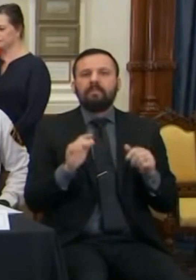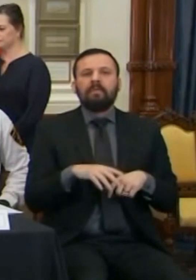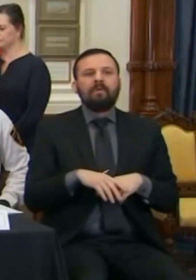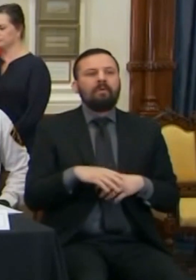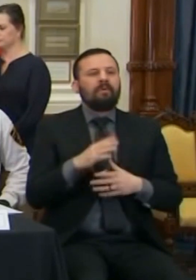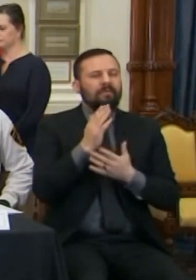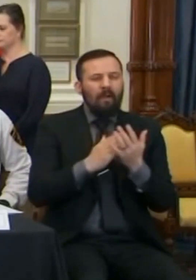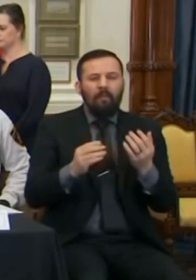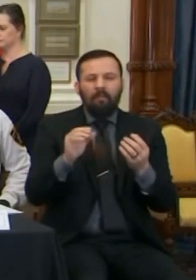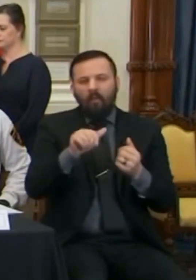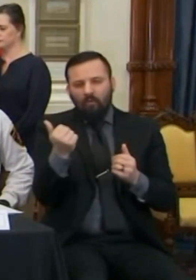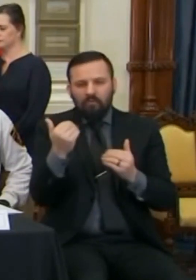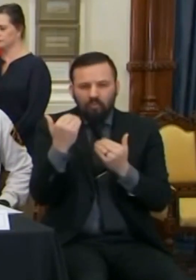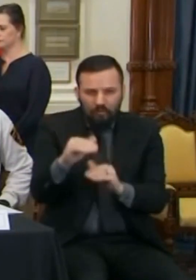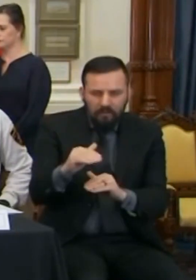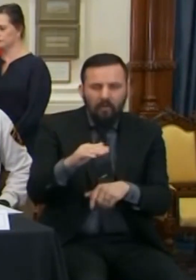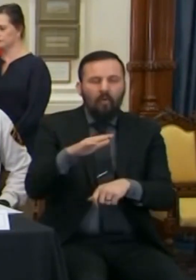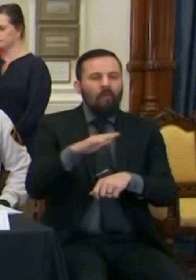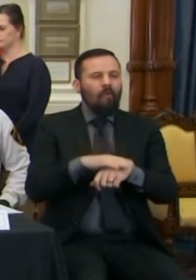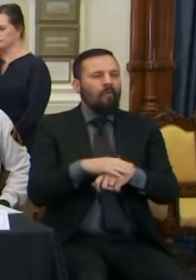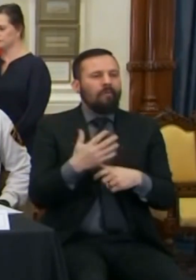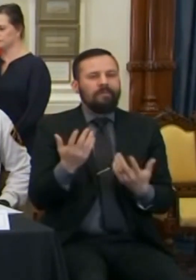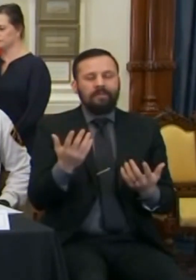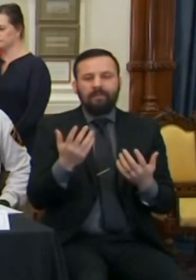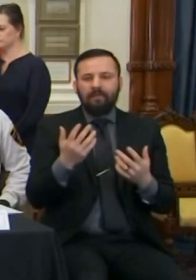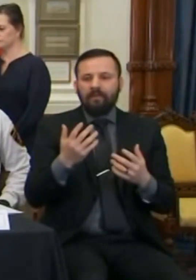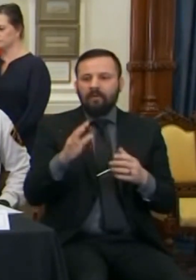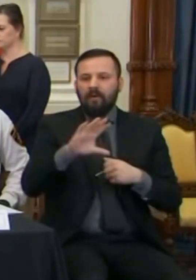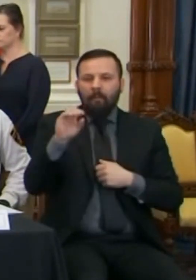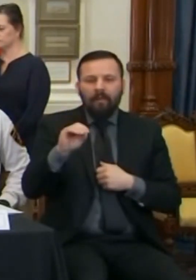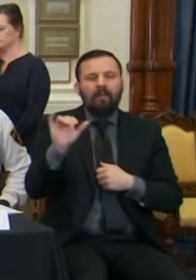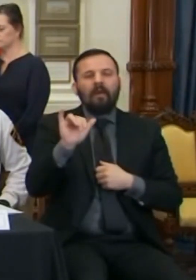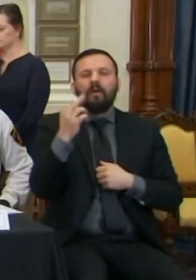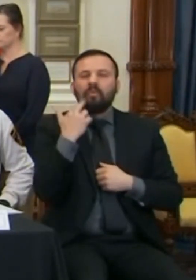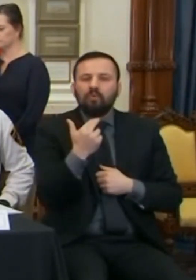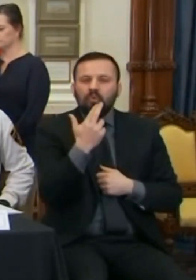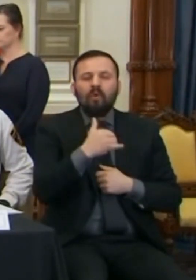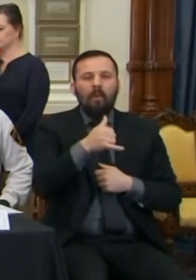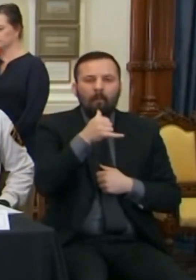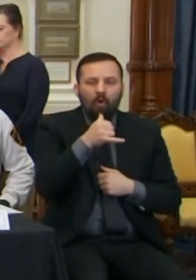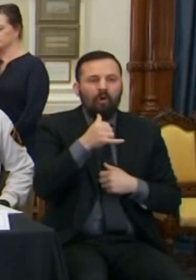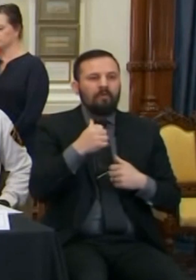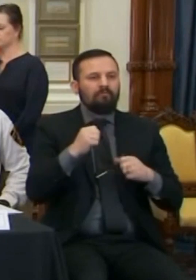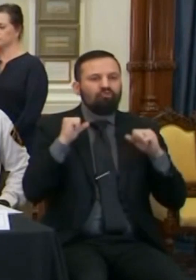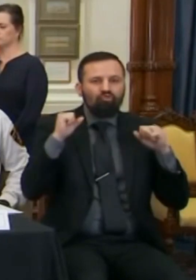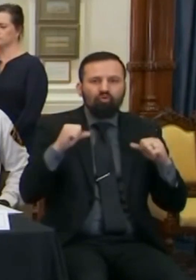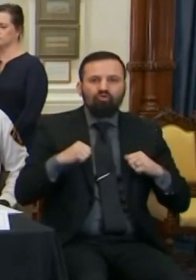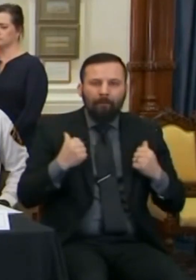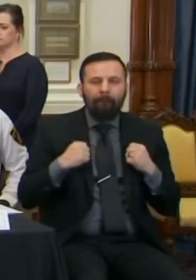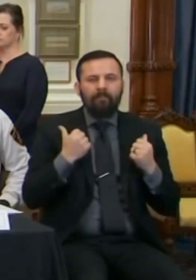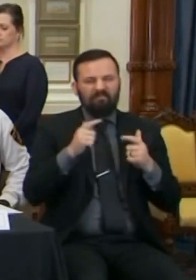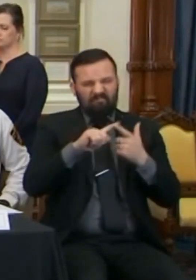certain restrictions on into things like restaurants bars gyms etc it's important